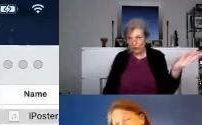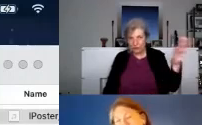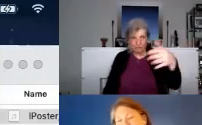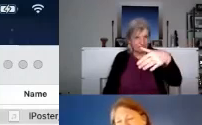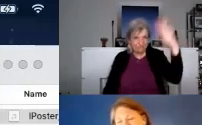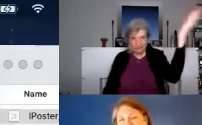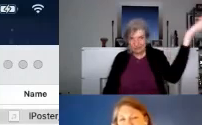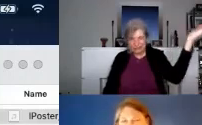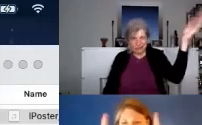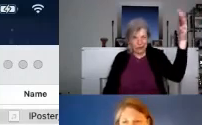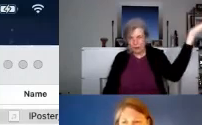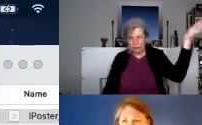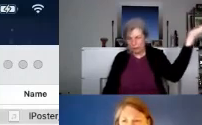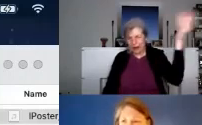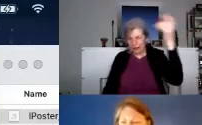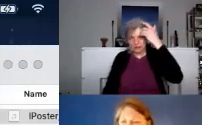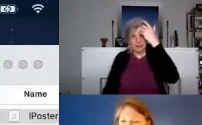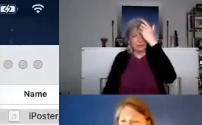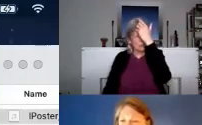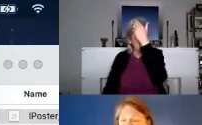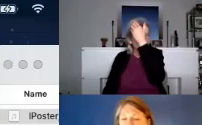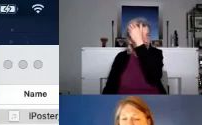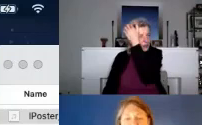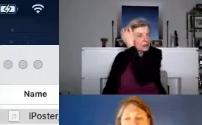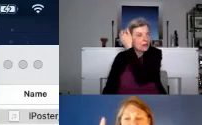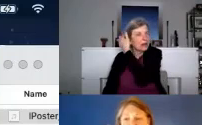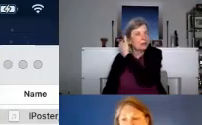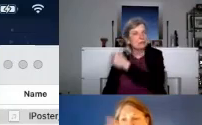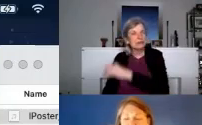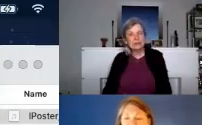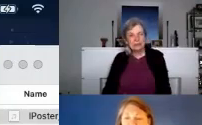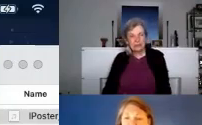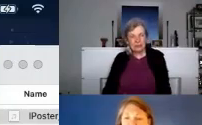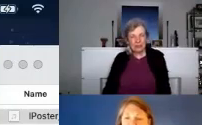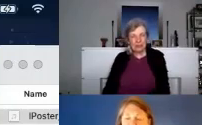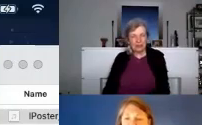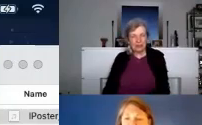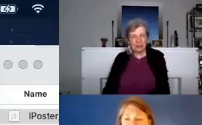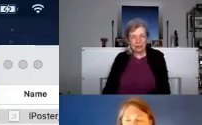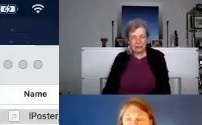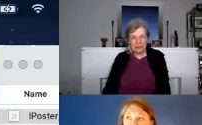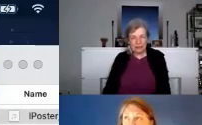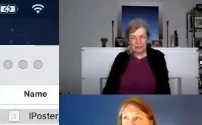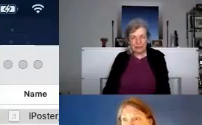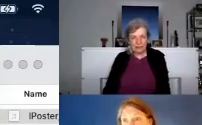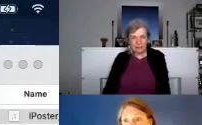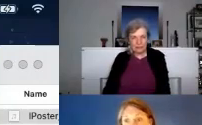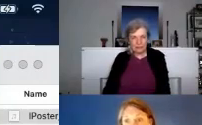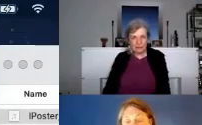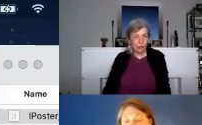some other 07:34:41 product that you are using or you